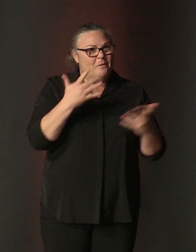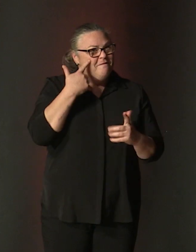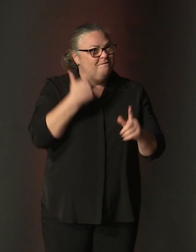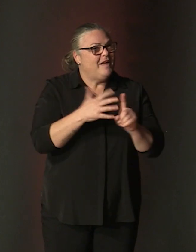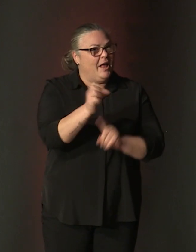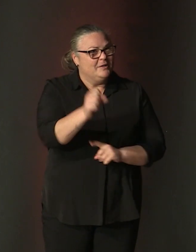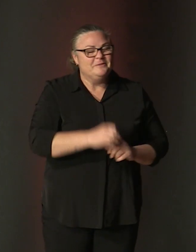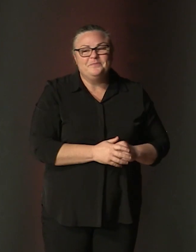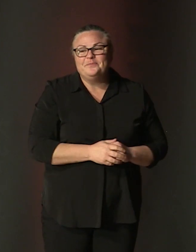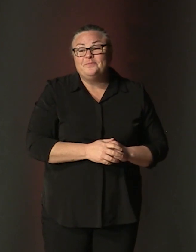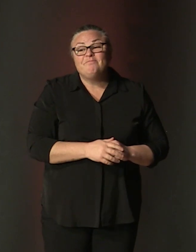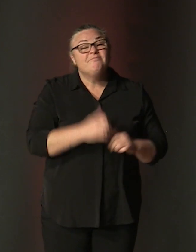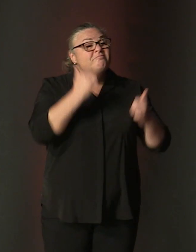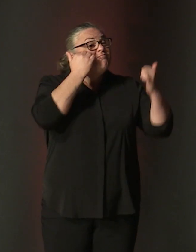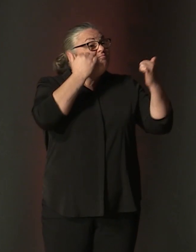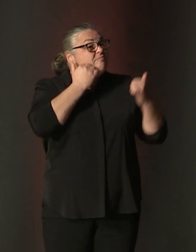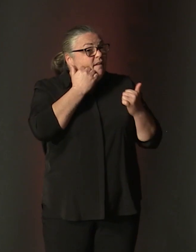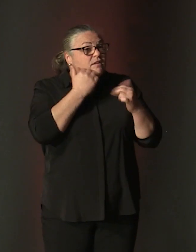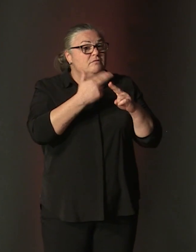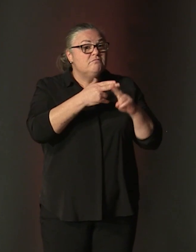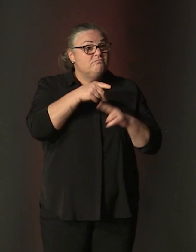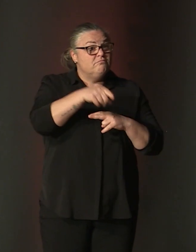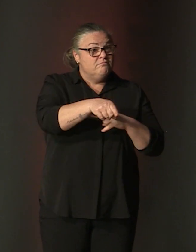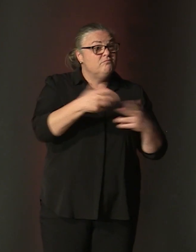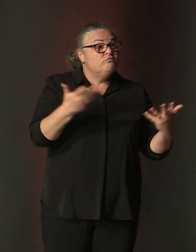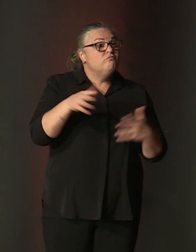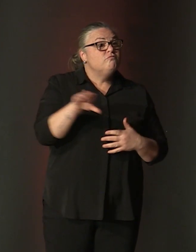in superworms that were munching on plastic pieces.